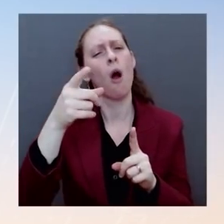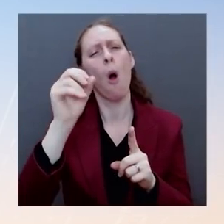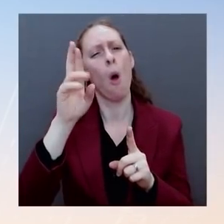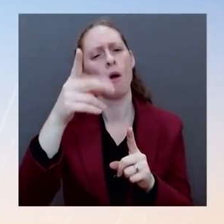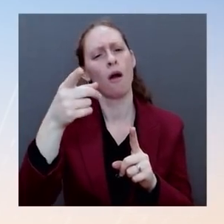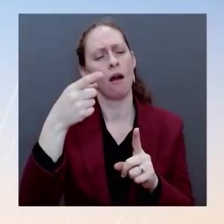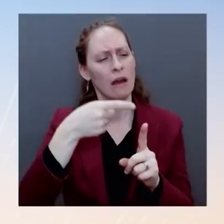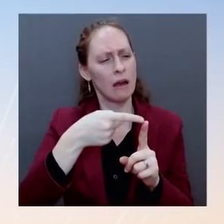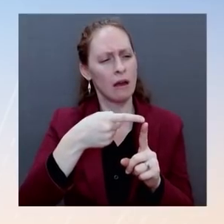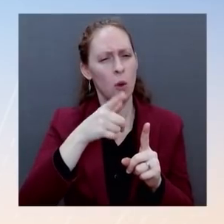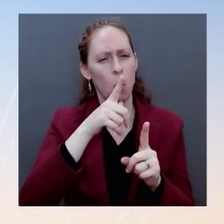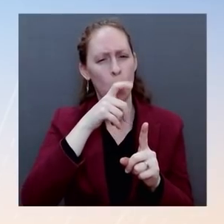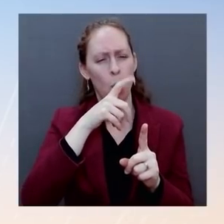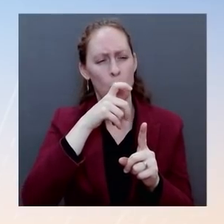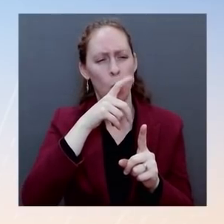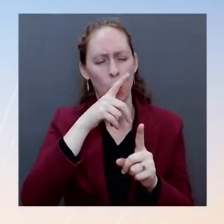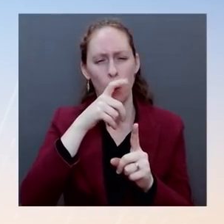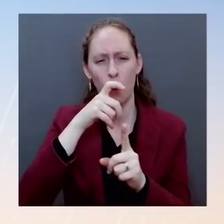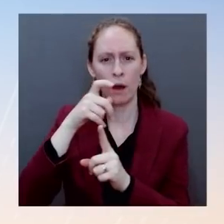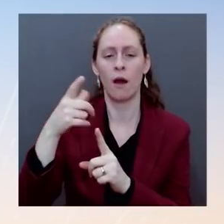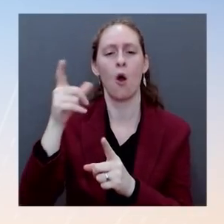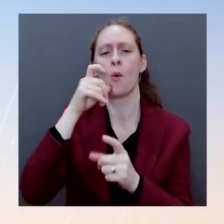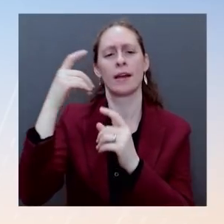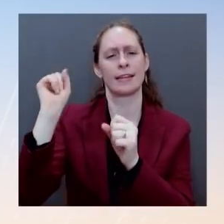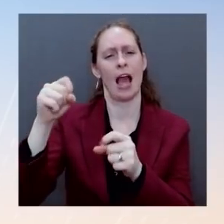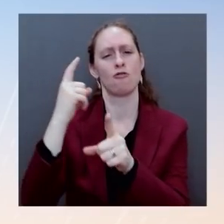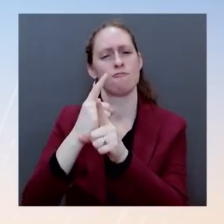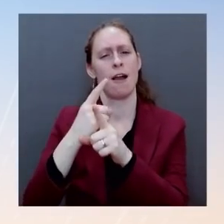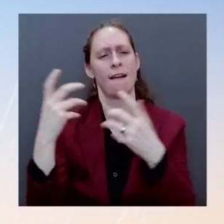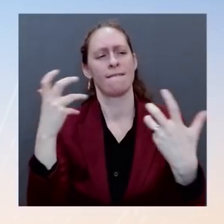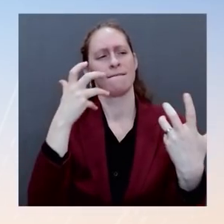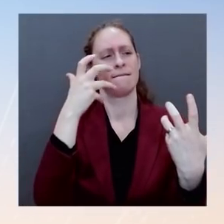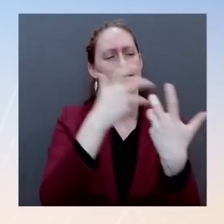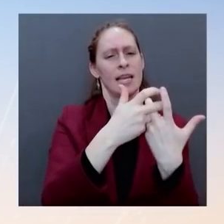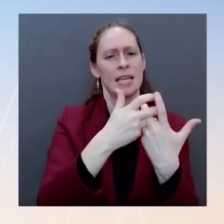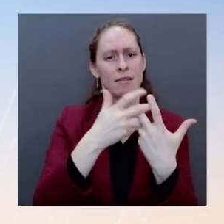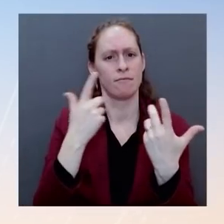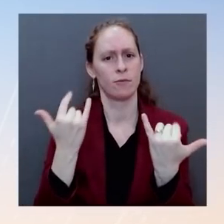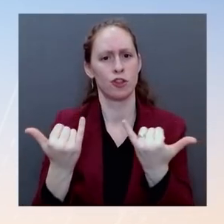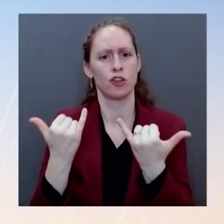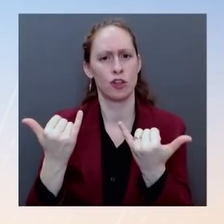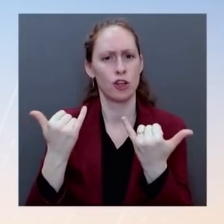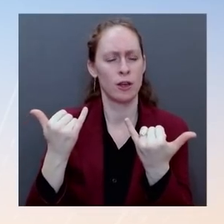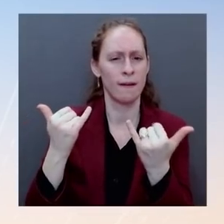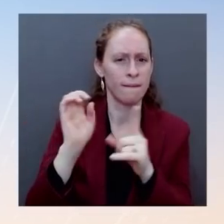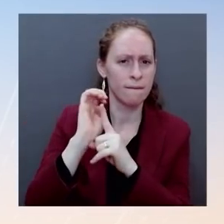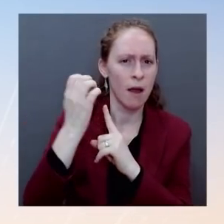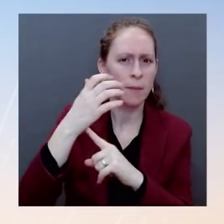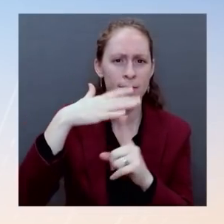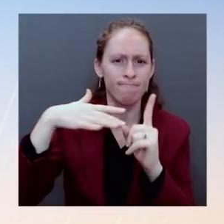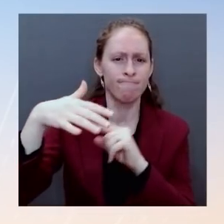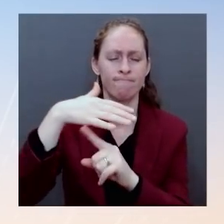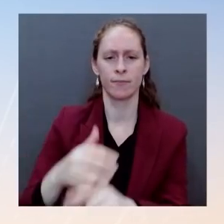of announcing Chairman Powell and Governor Brainard for the positions that he's nominated them to.